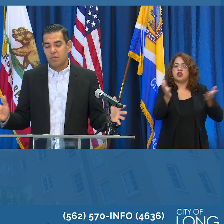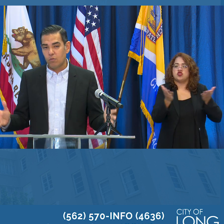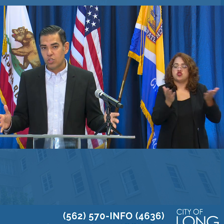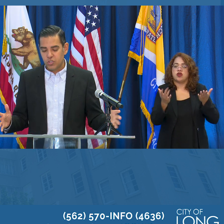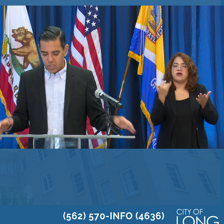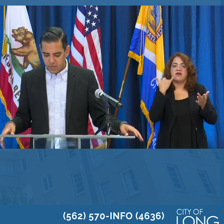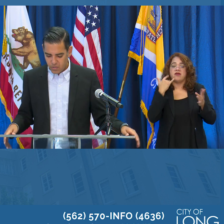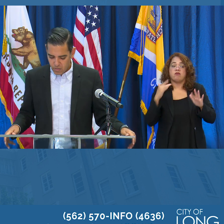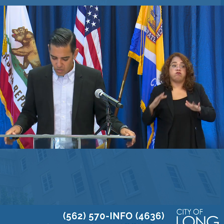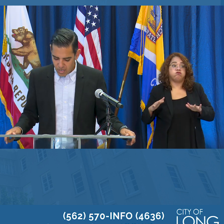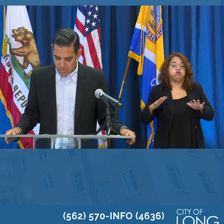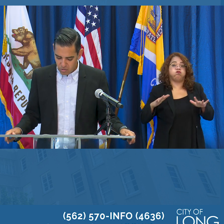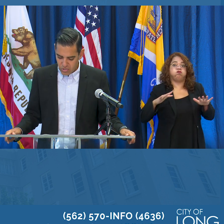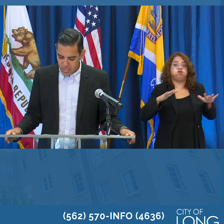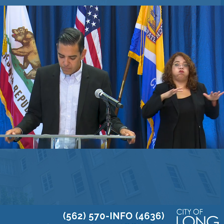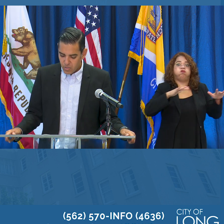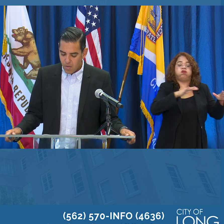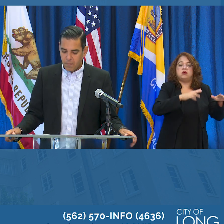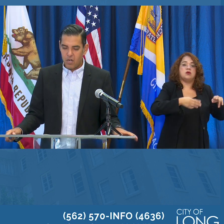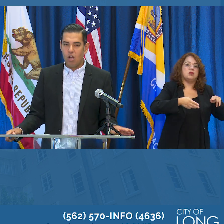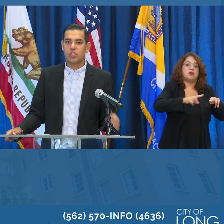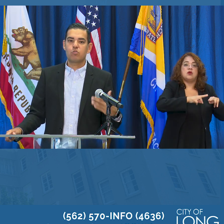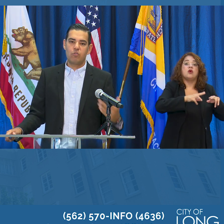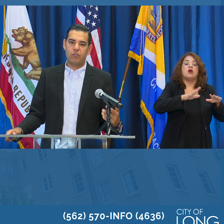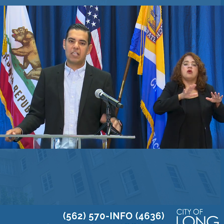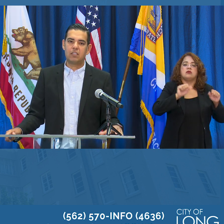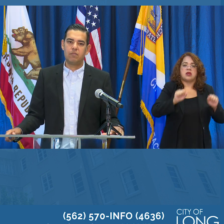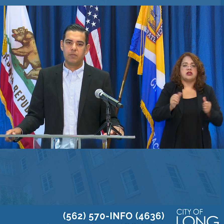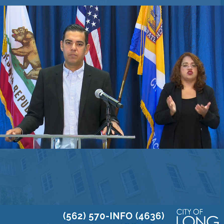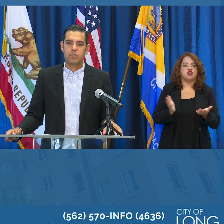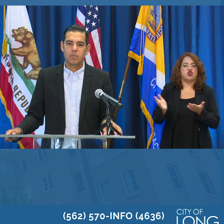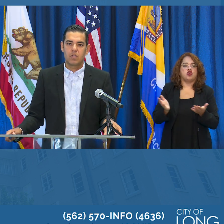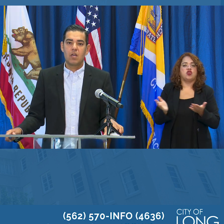emergency in our city. But it also is reflective